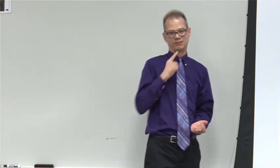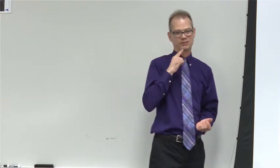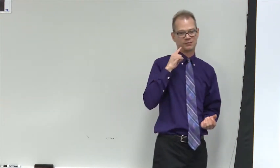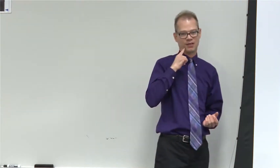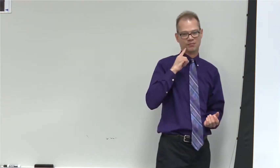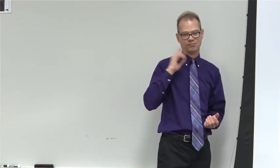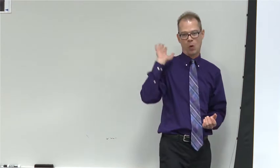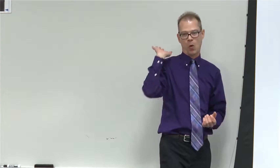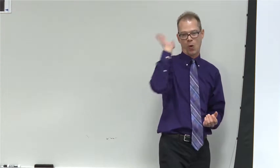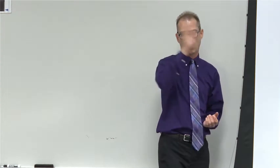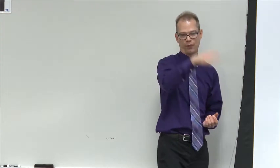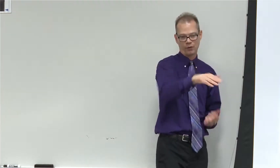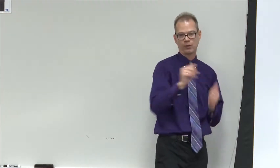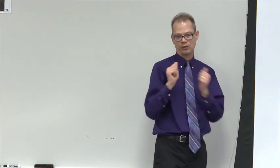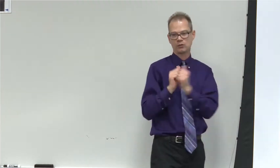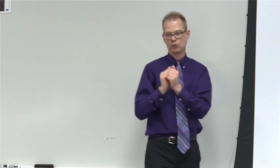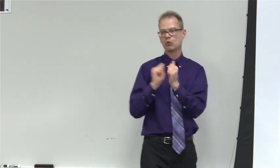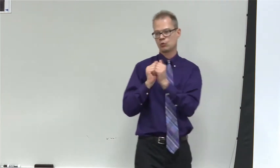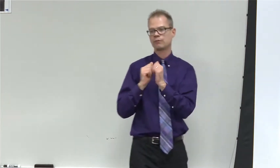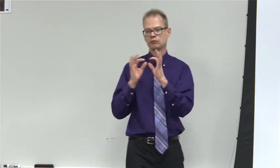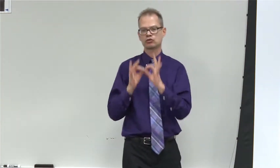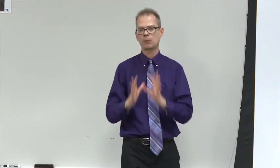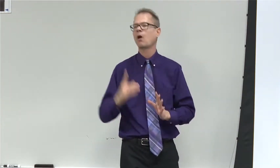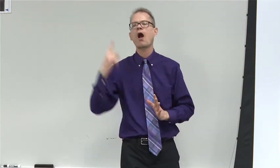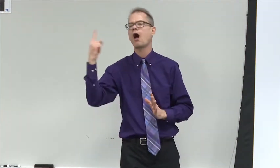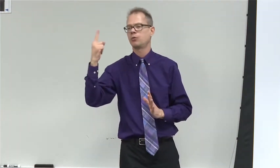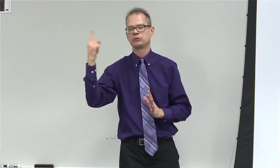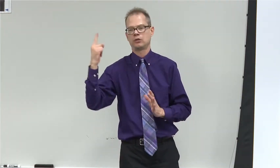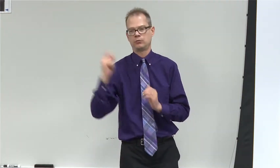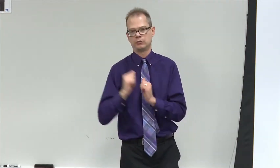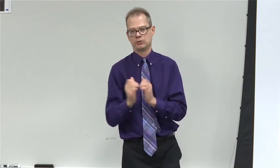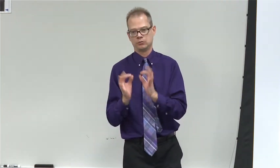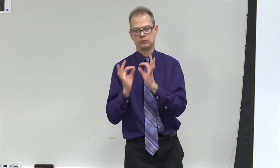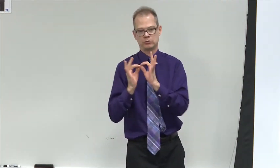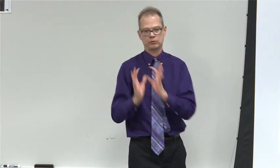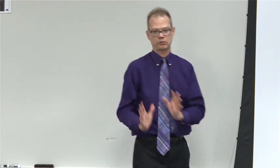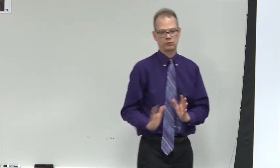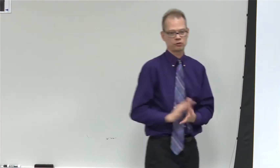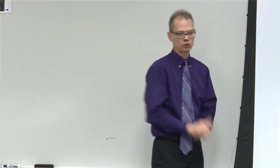So I was the only deaf student from there on in. Yes, and I always had an interpreter with me.